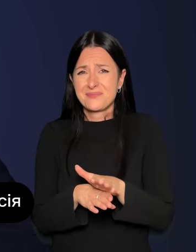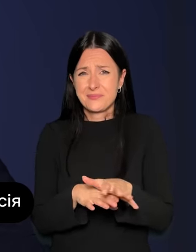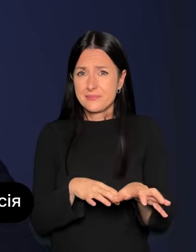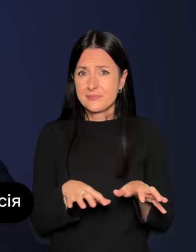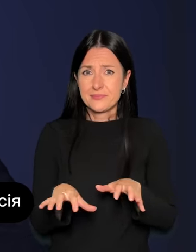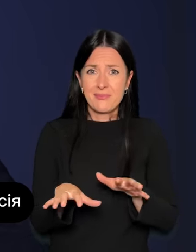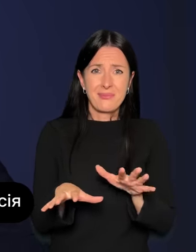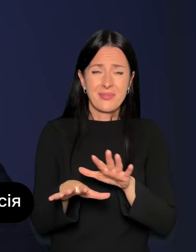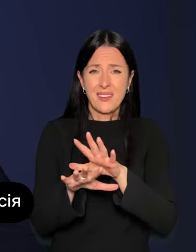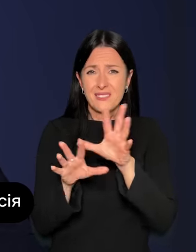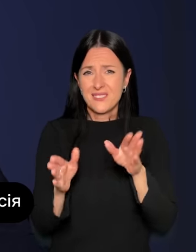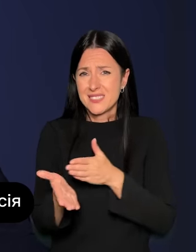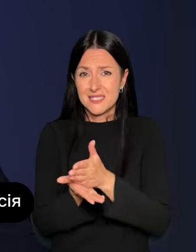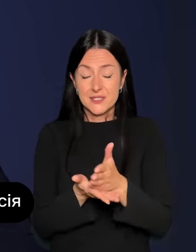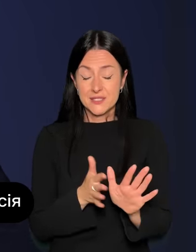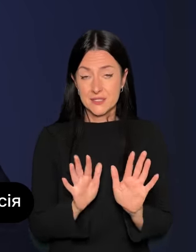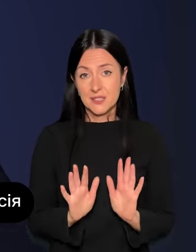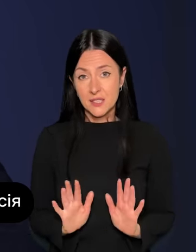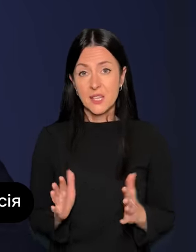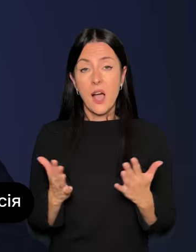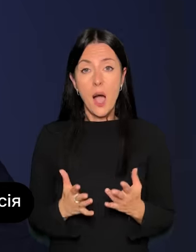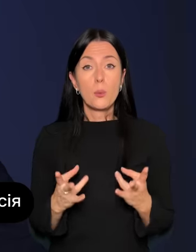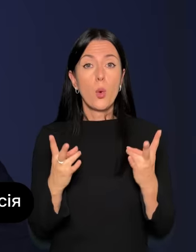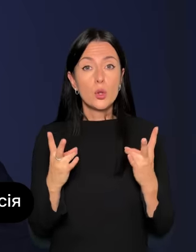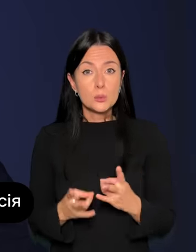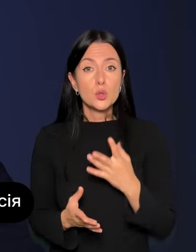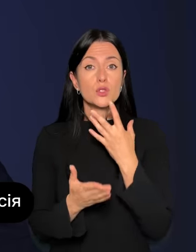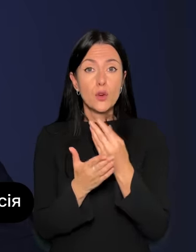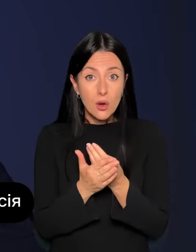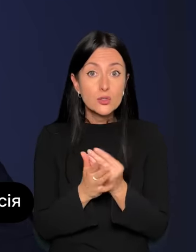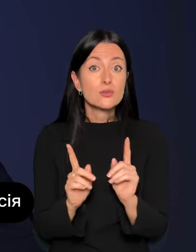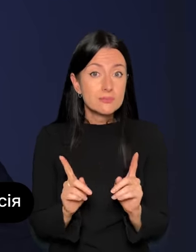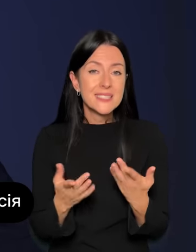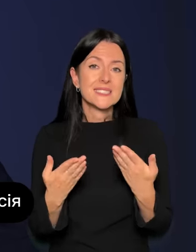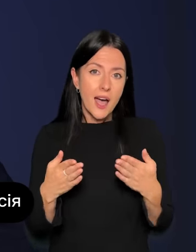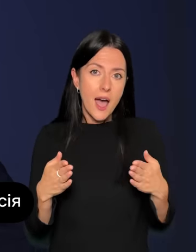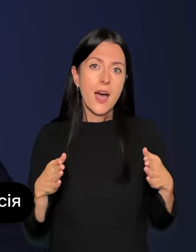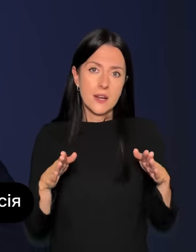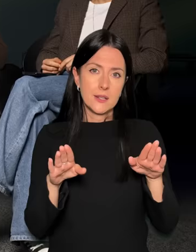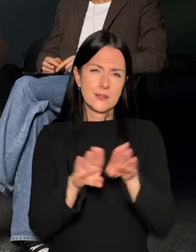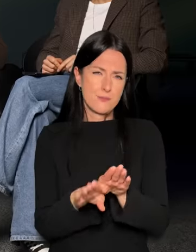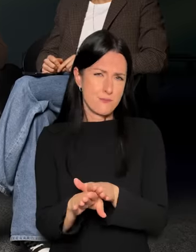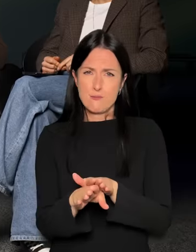totally corrupt structure, across the entire horizon, which needs to be shut down completely.